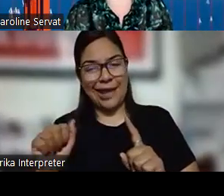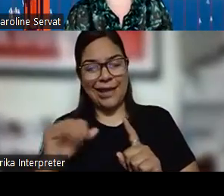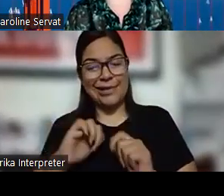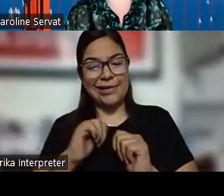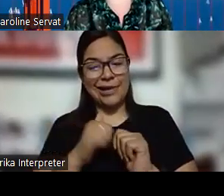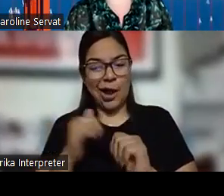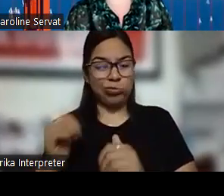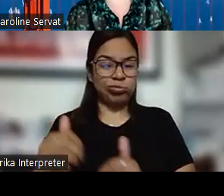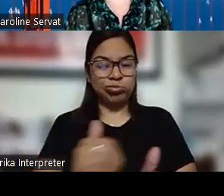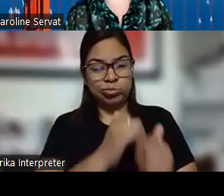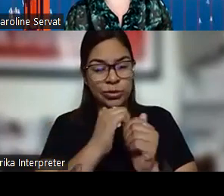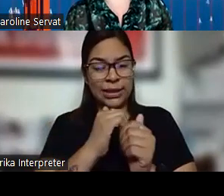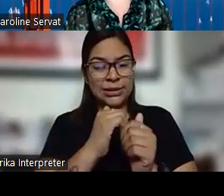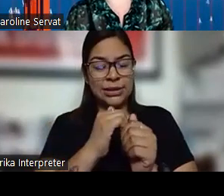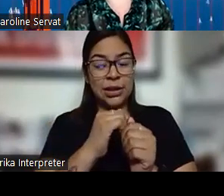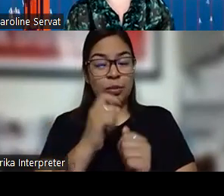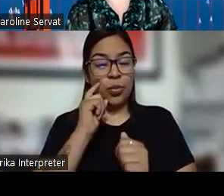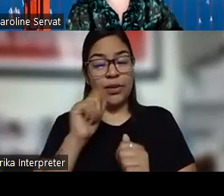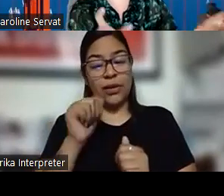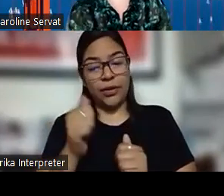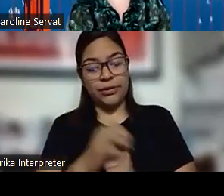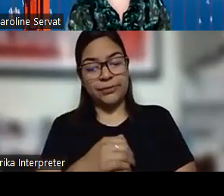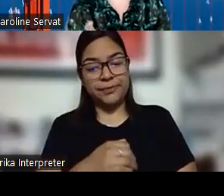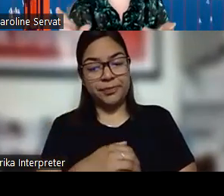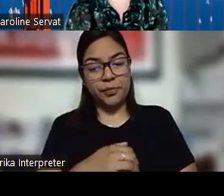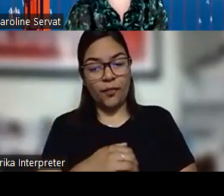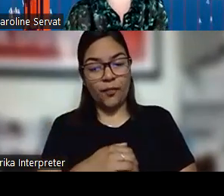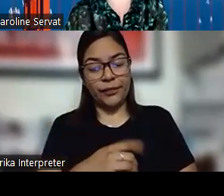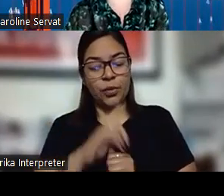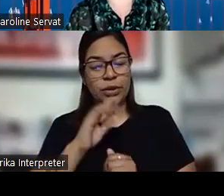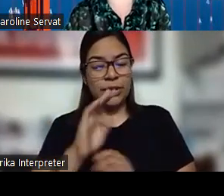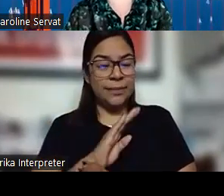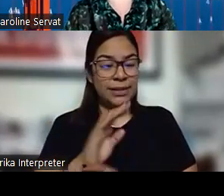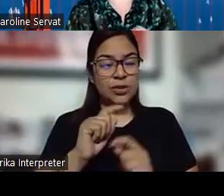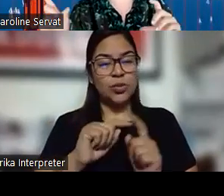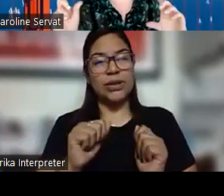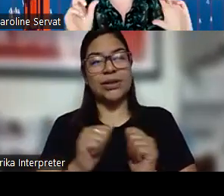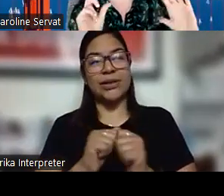and extended Partners um focusing on the business case with core and extended Ed Partners developing